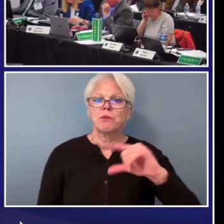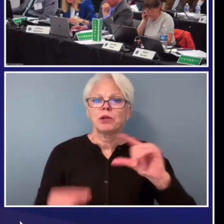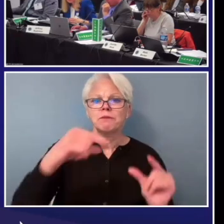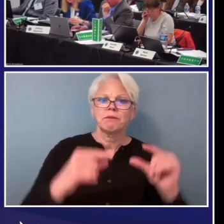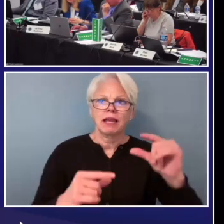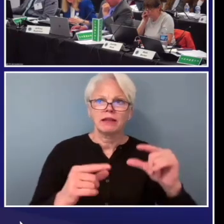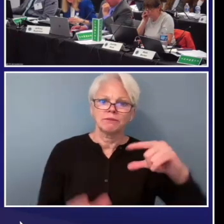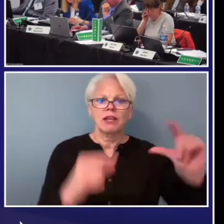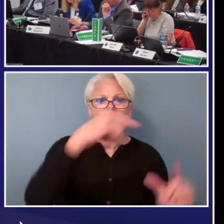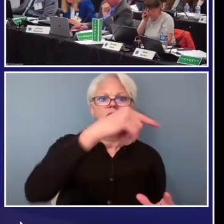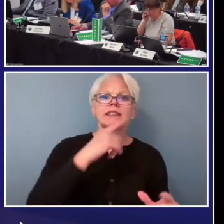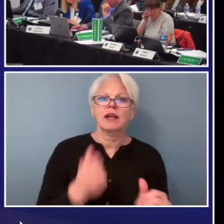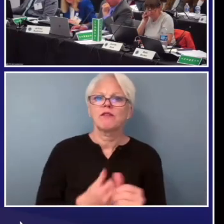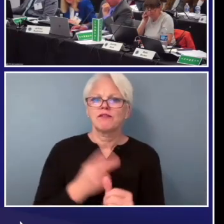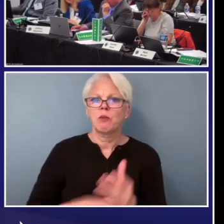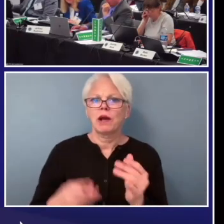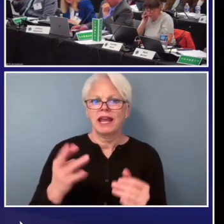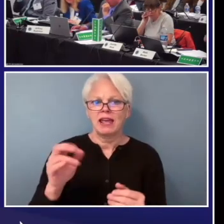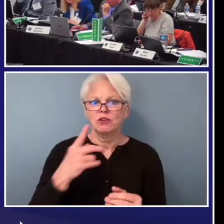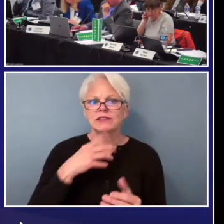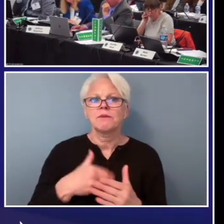follow on on Heather, but I do have in the next section if we're ready to go to three.